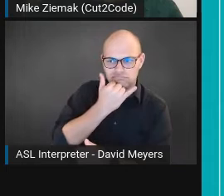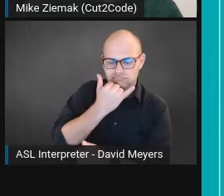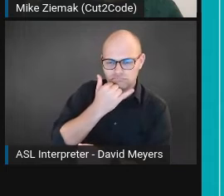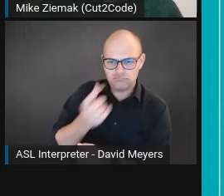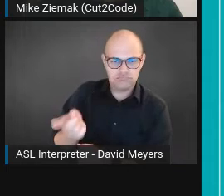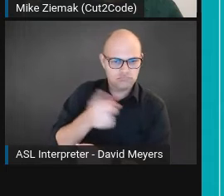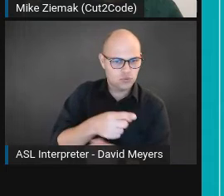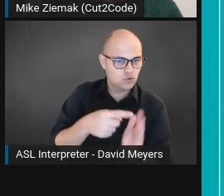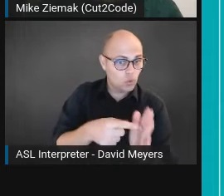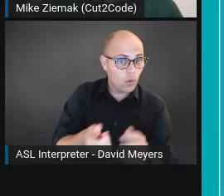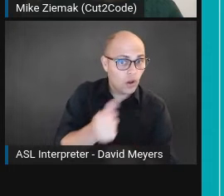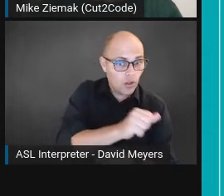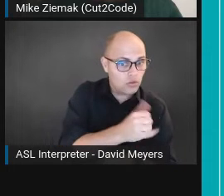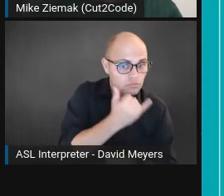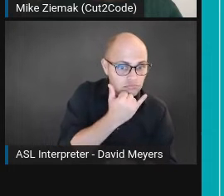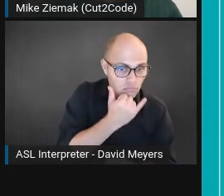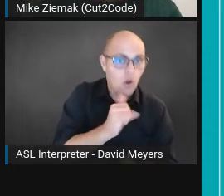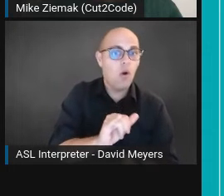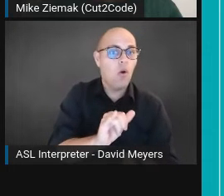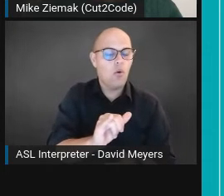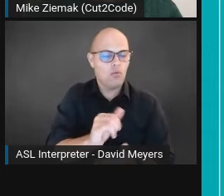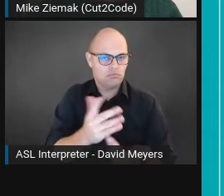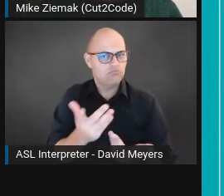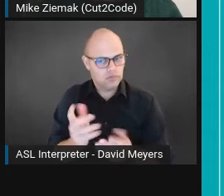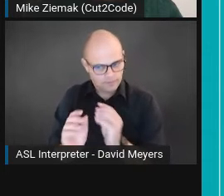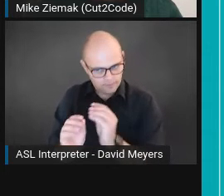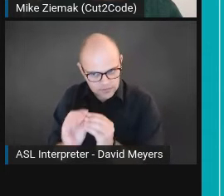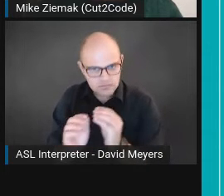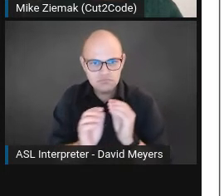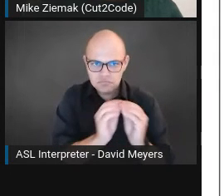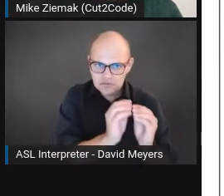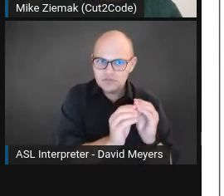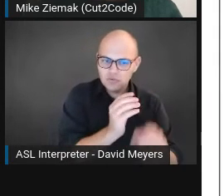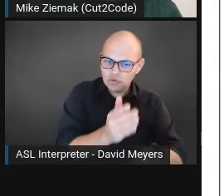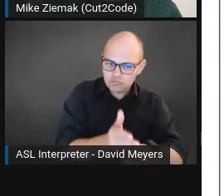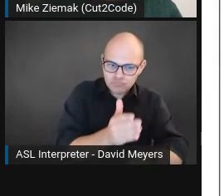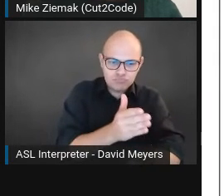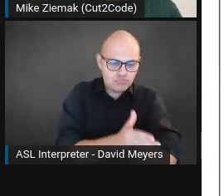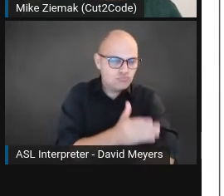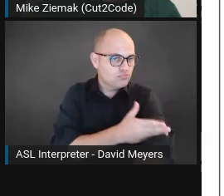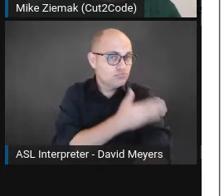The first one that comes into mind, I have the list here,